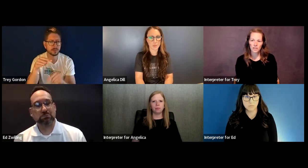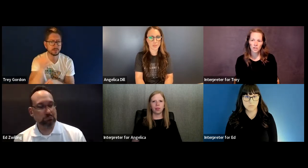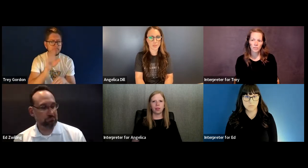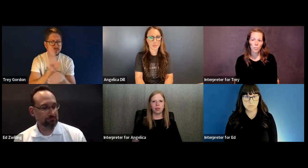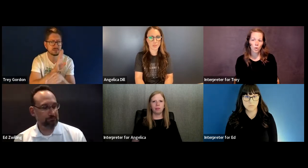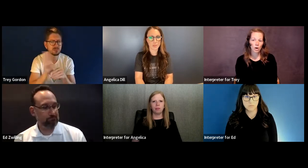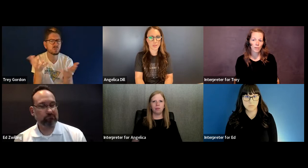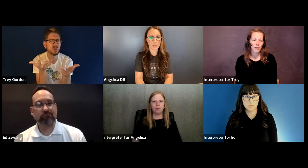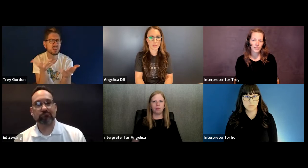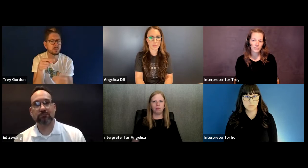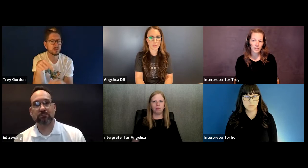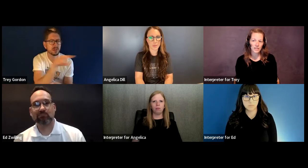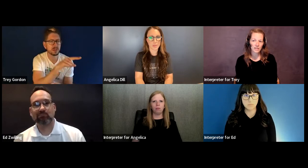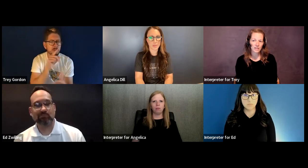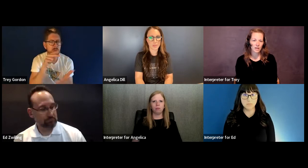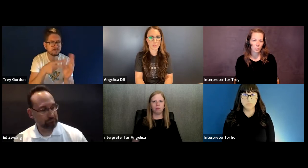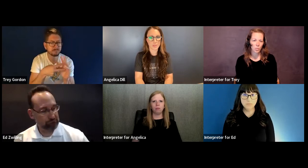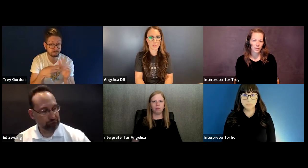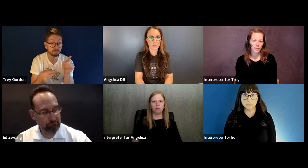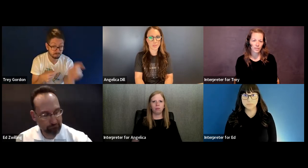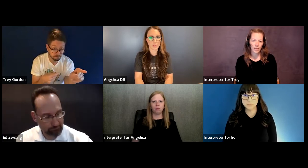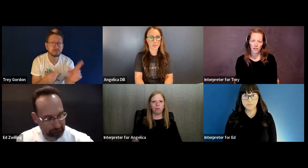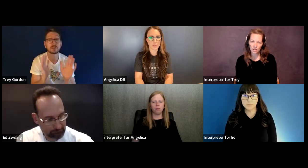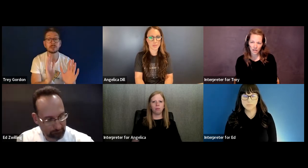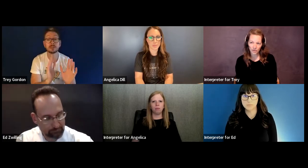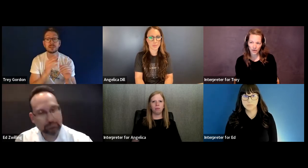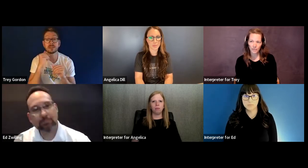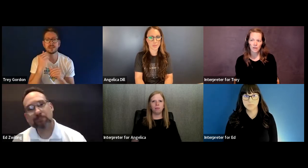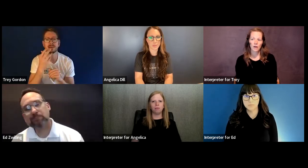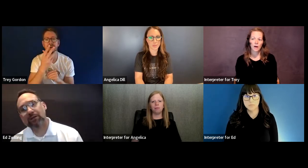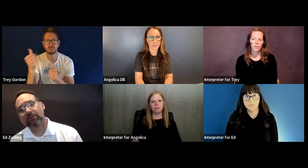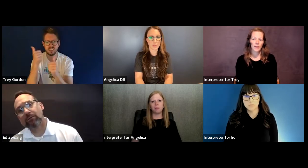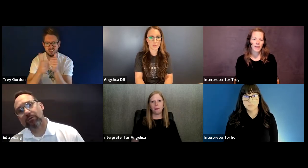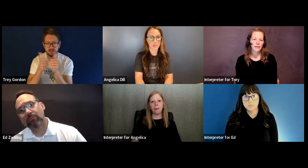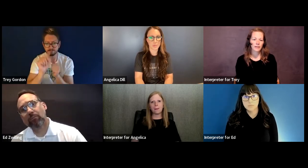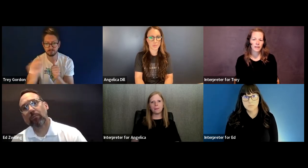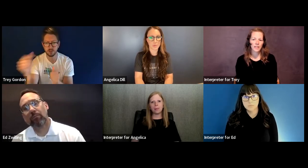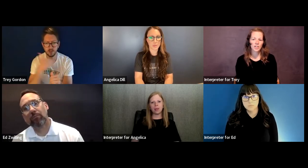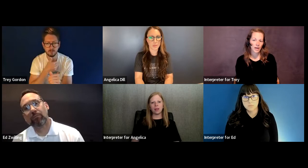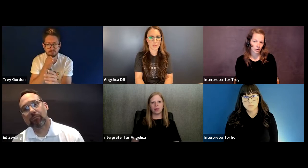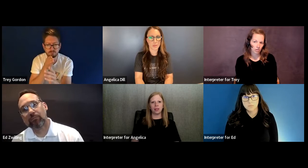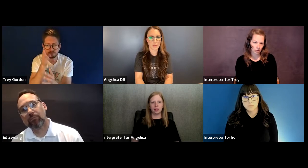a little bit more about these businesses and what that looks like for them um and each title